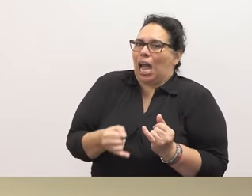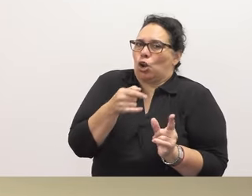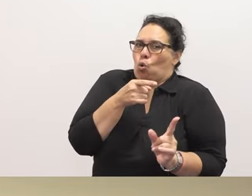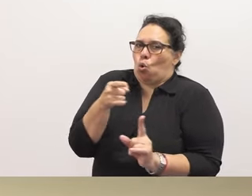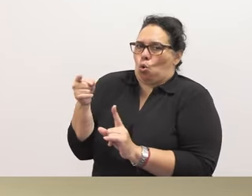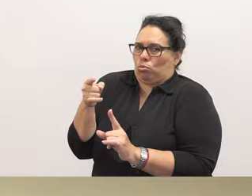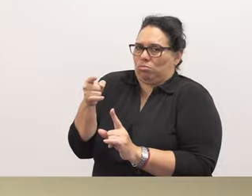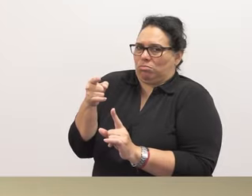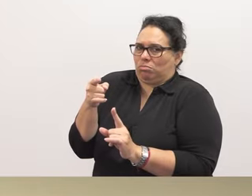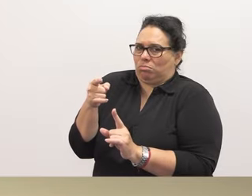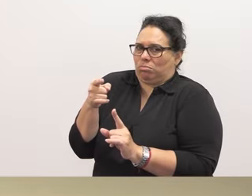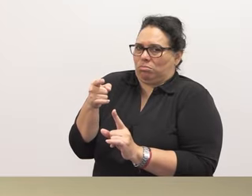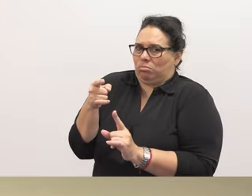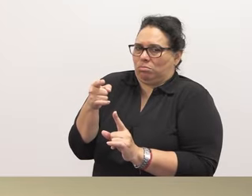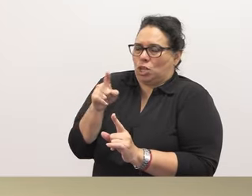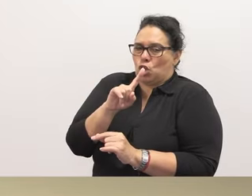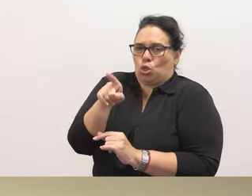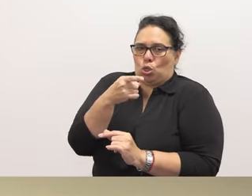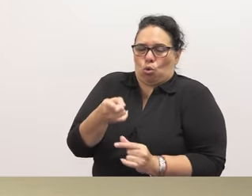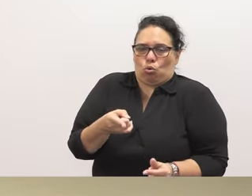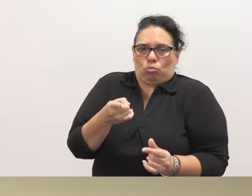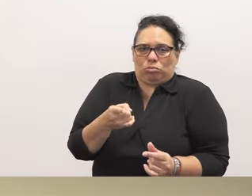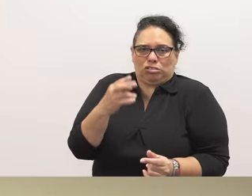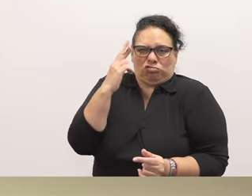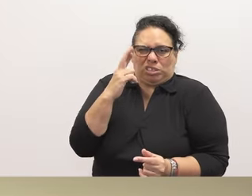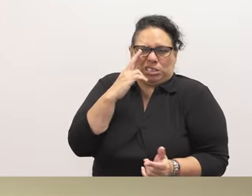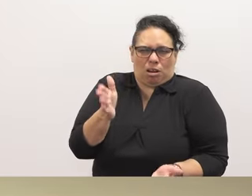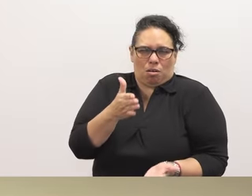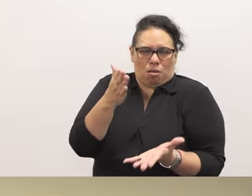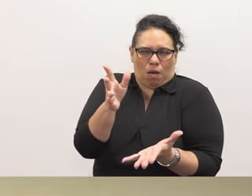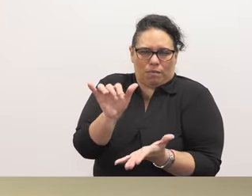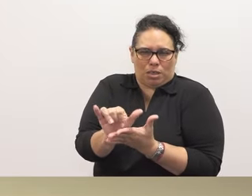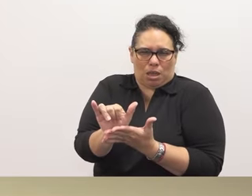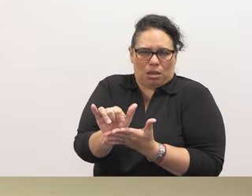And the only reason I offer that caveat, 'cause I think ideally today